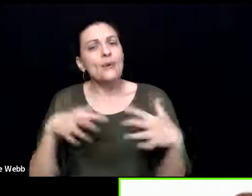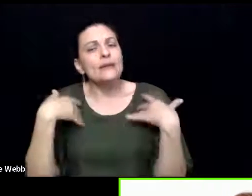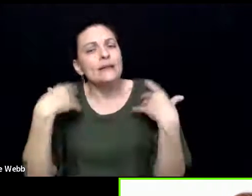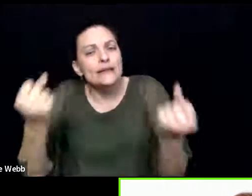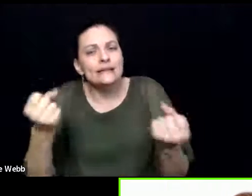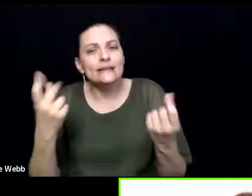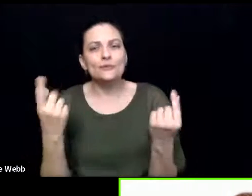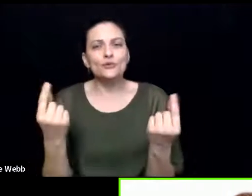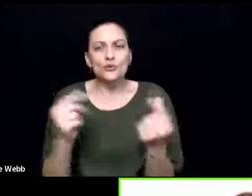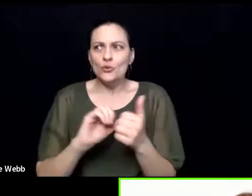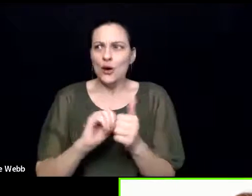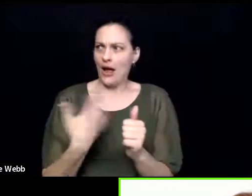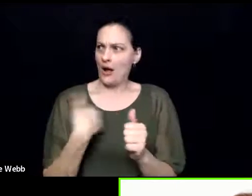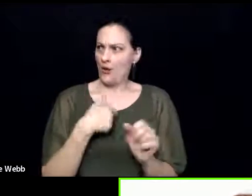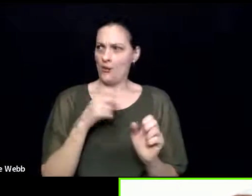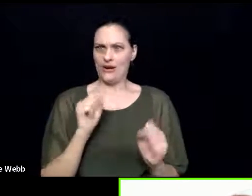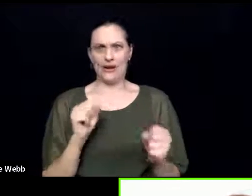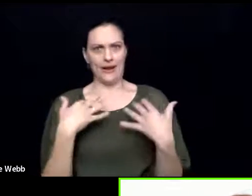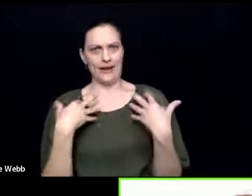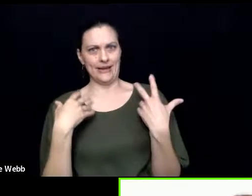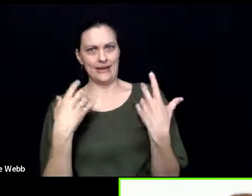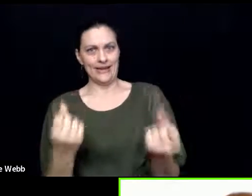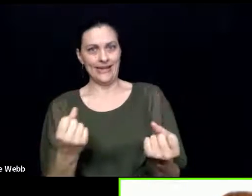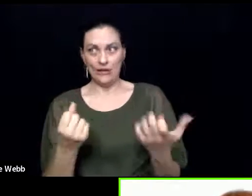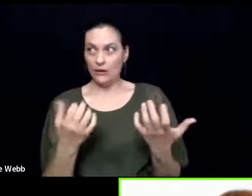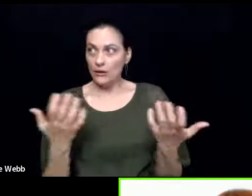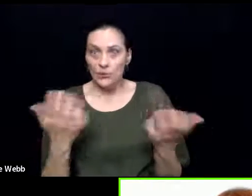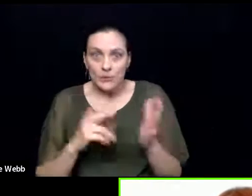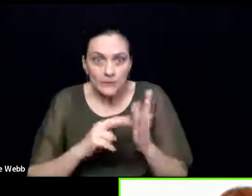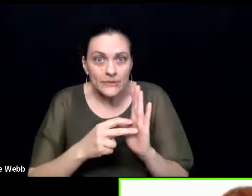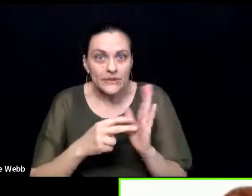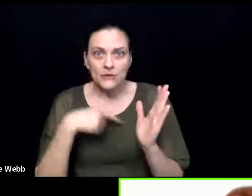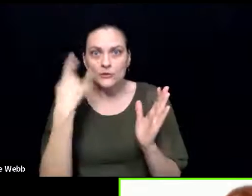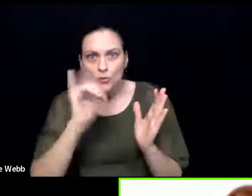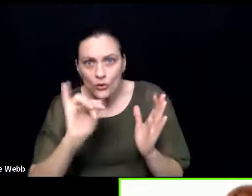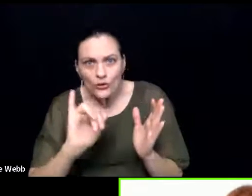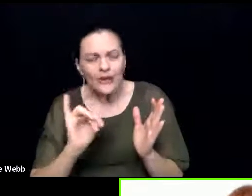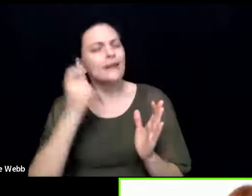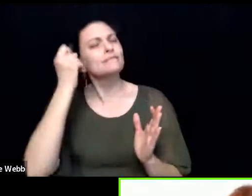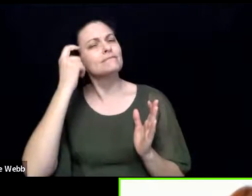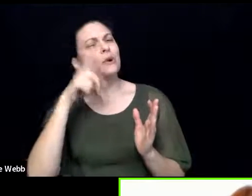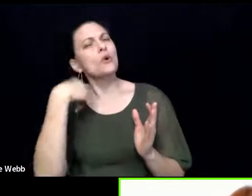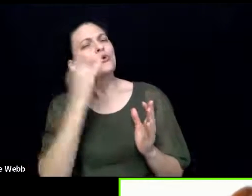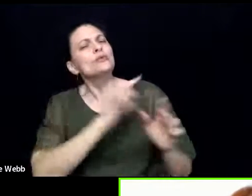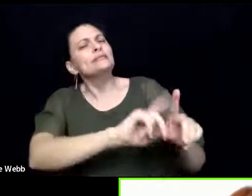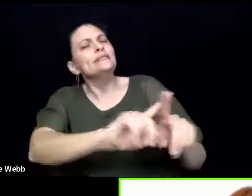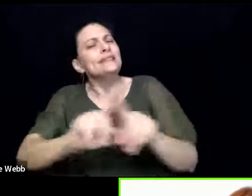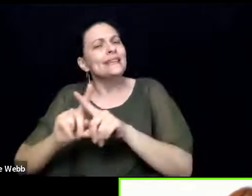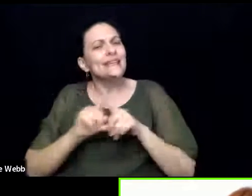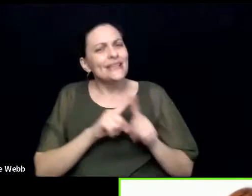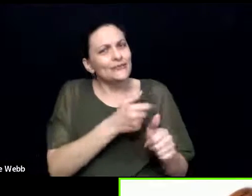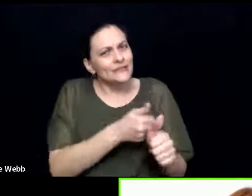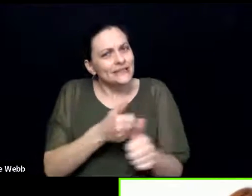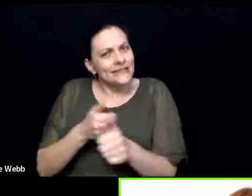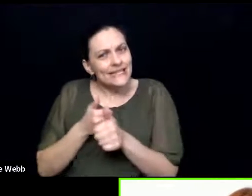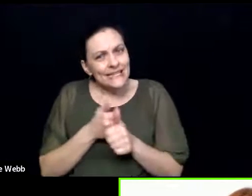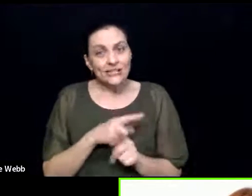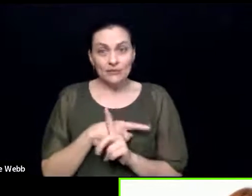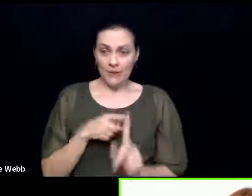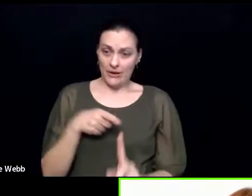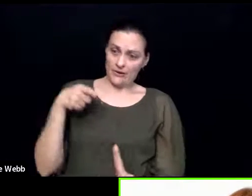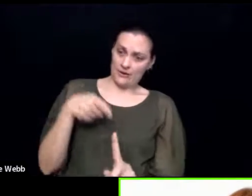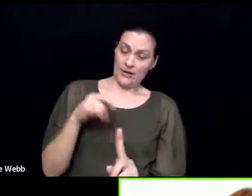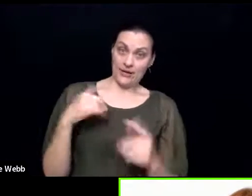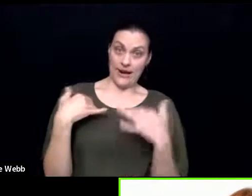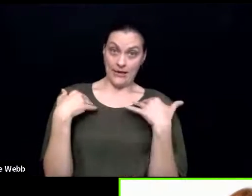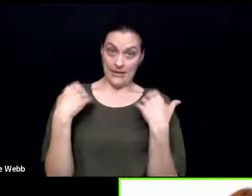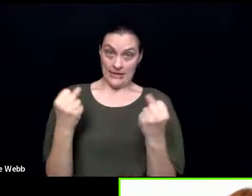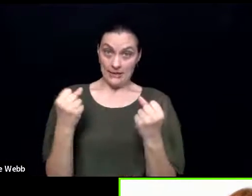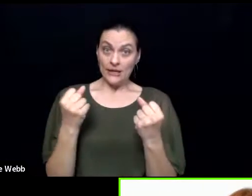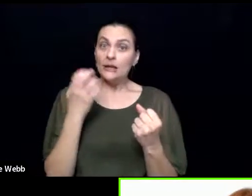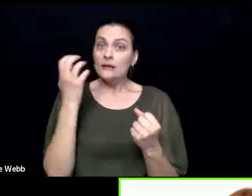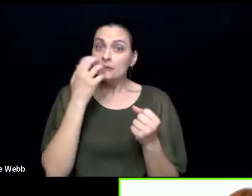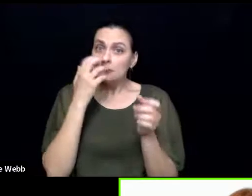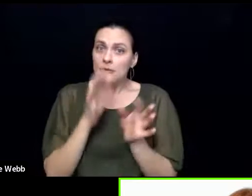for all of us, but I think there is some importance to this healing and to this kind of